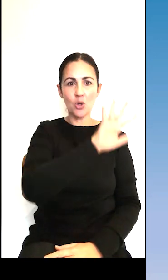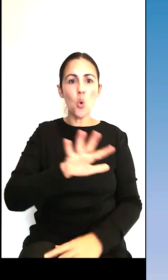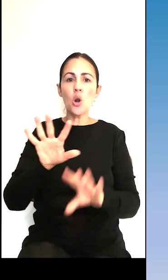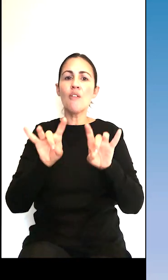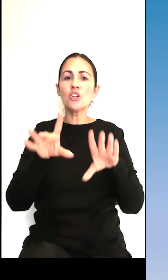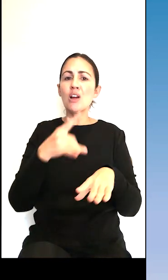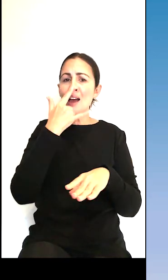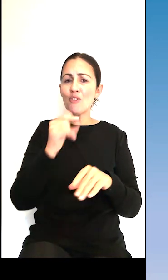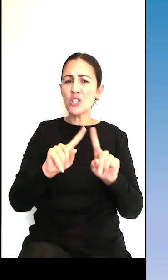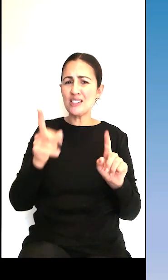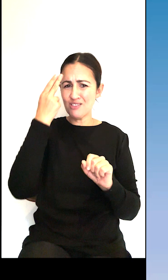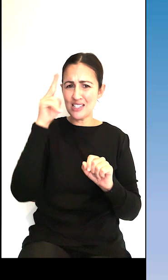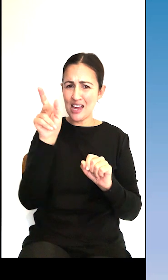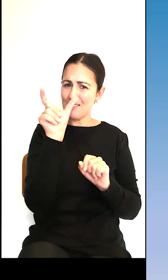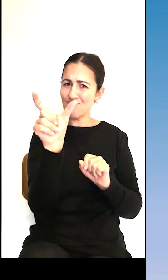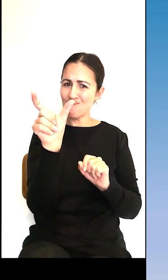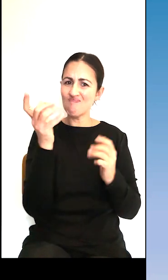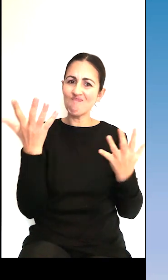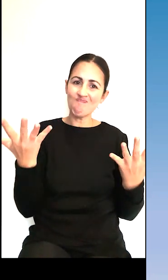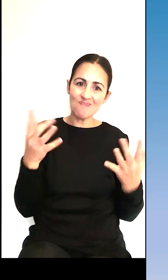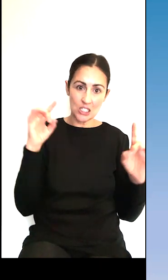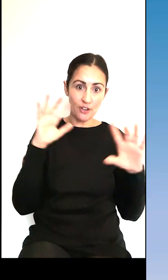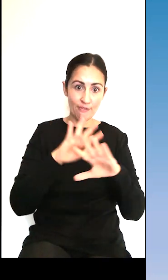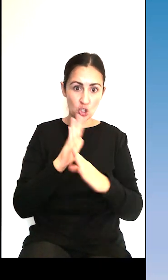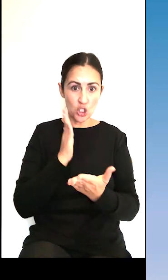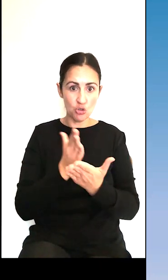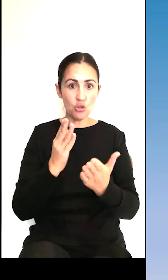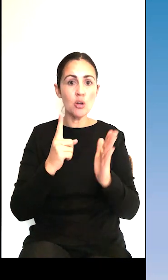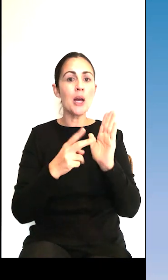which is confusing. but in New South Wales,